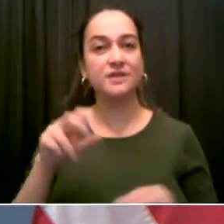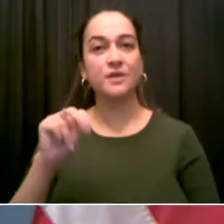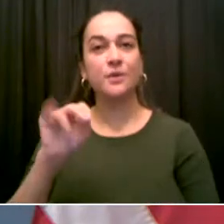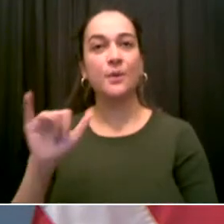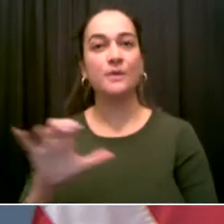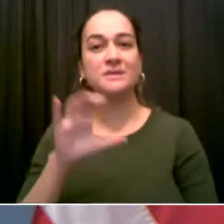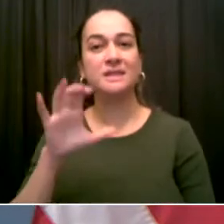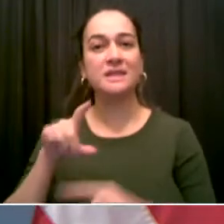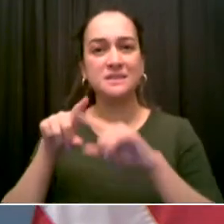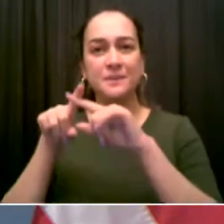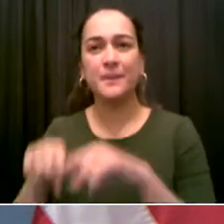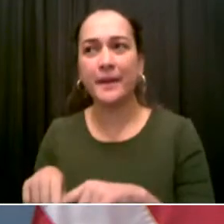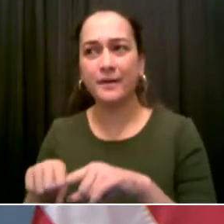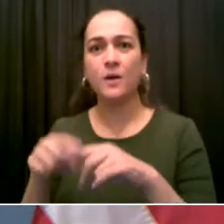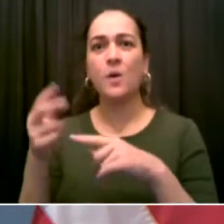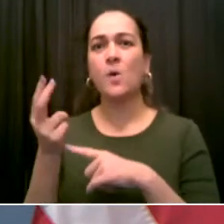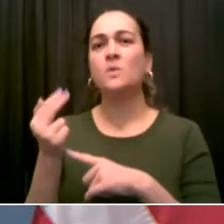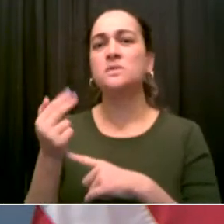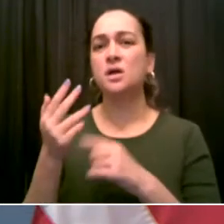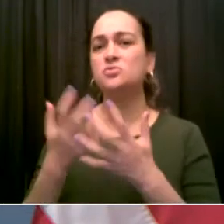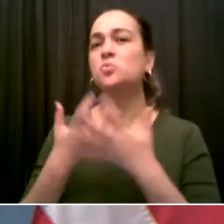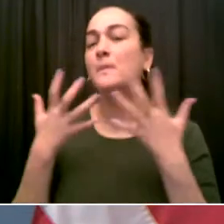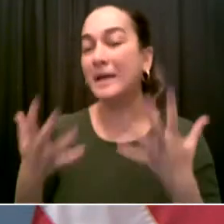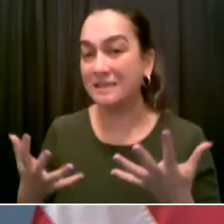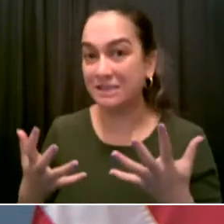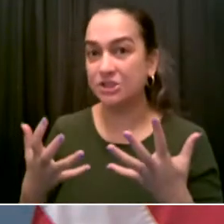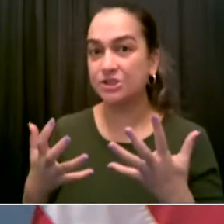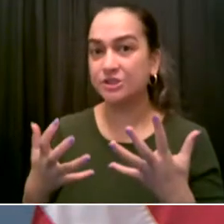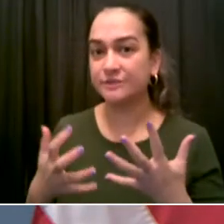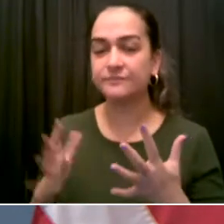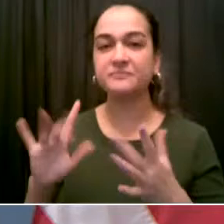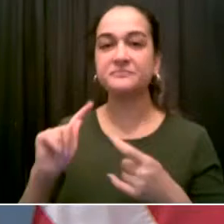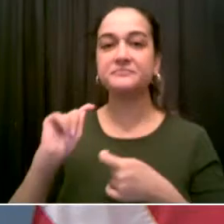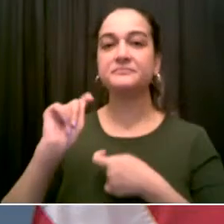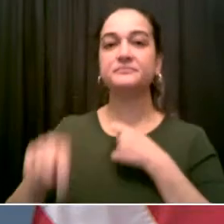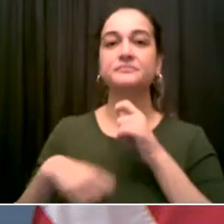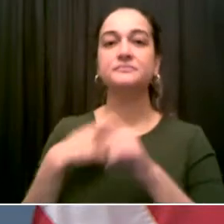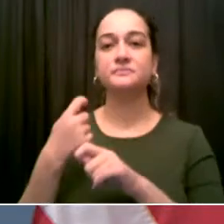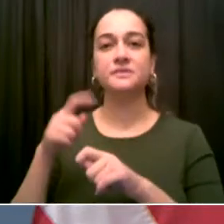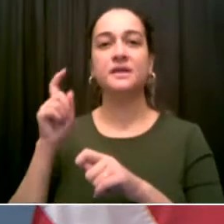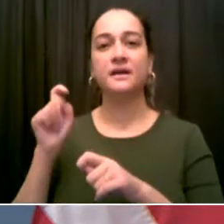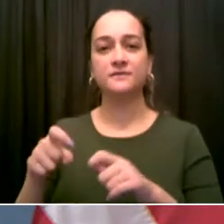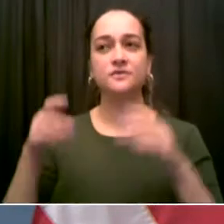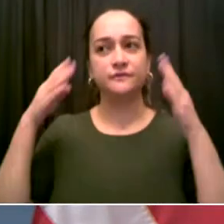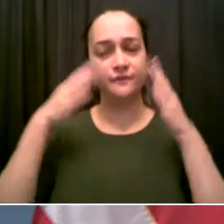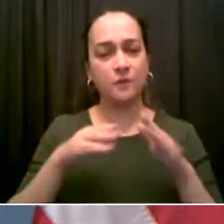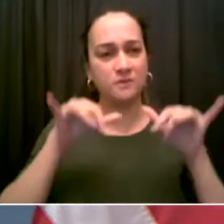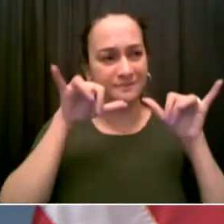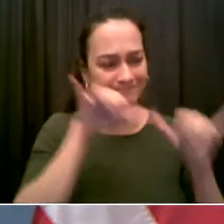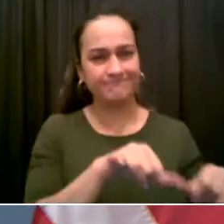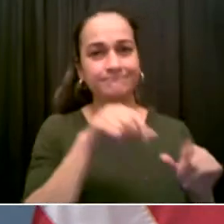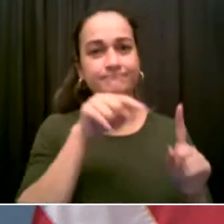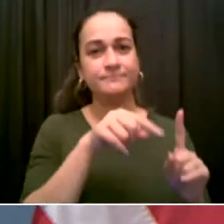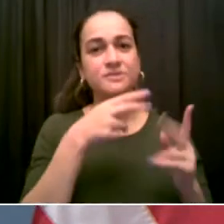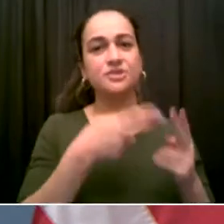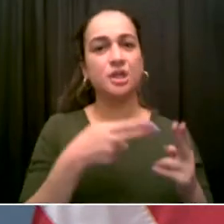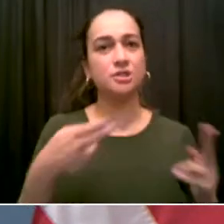LONG. THAT GOES BACK TO THE 6019s